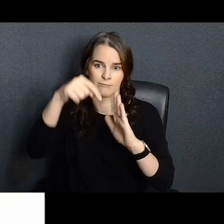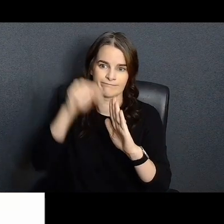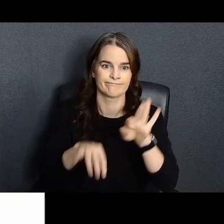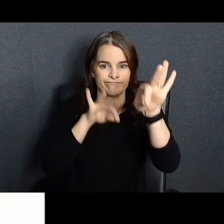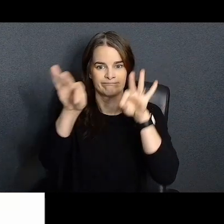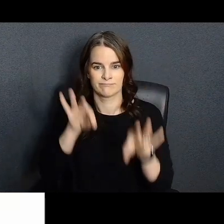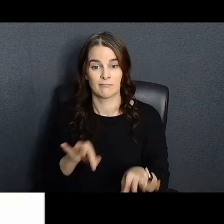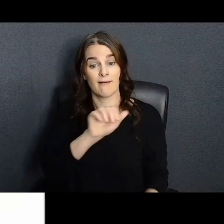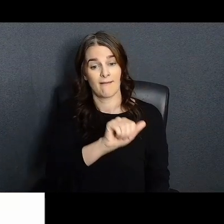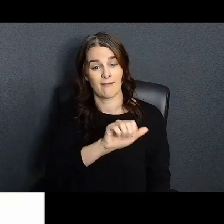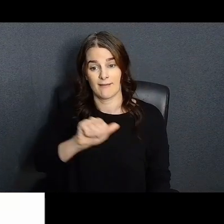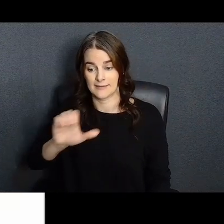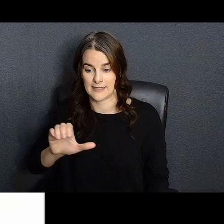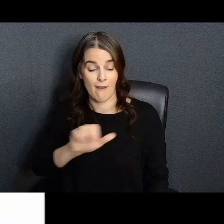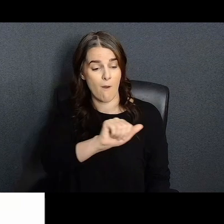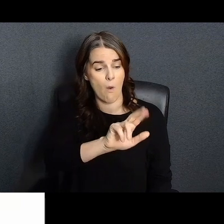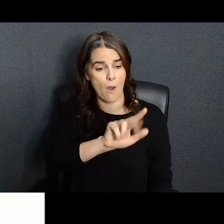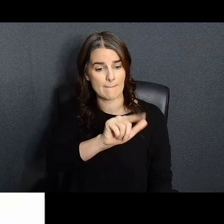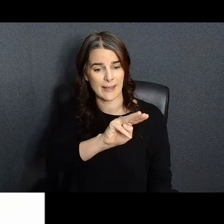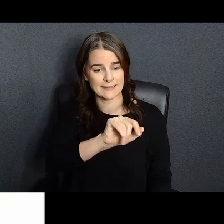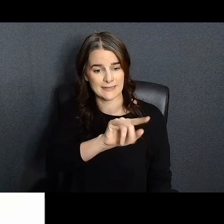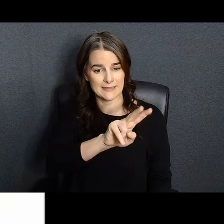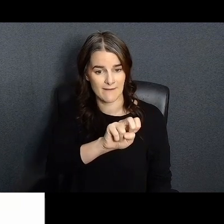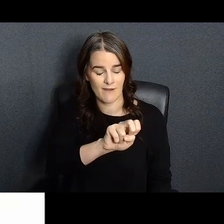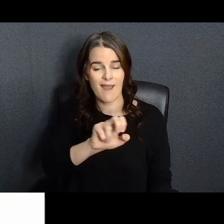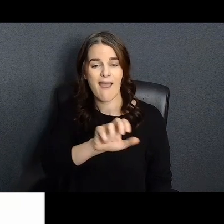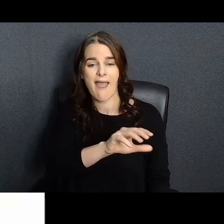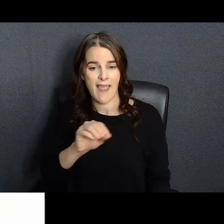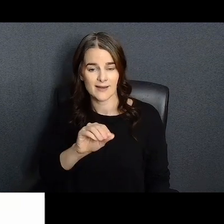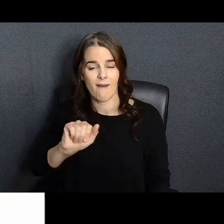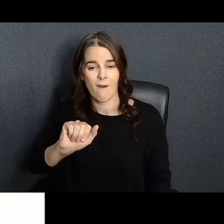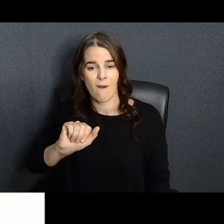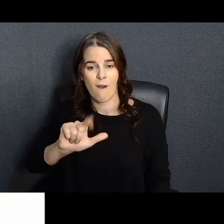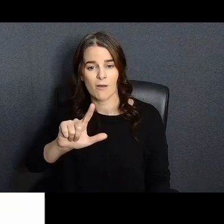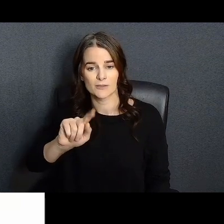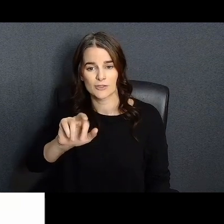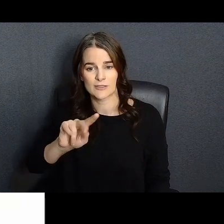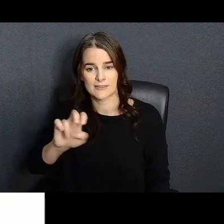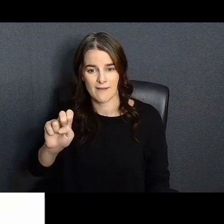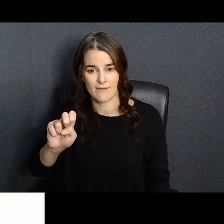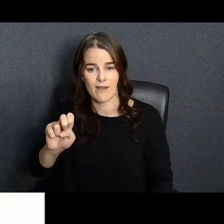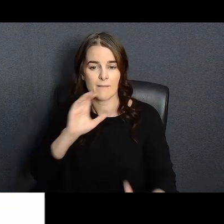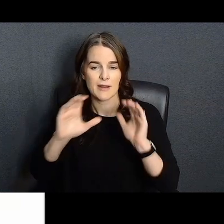So again, AAC stands for Augmentative and Alternative Communication. Those two A words, we kind of break them down.